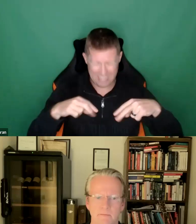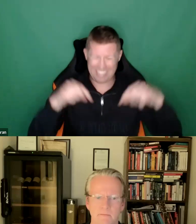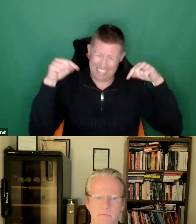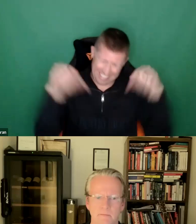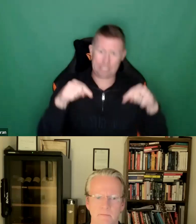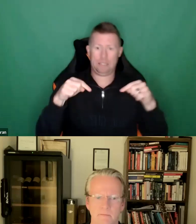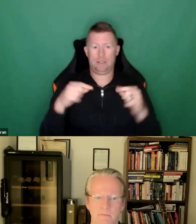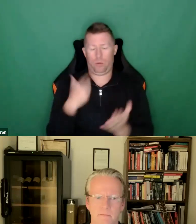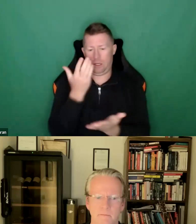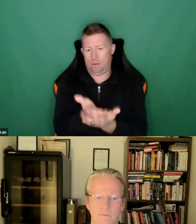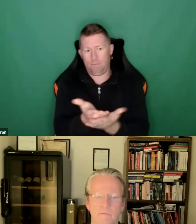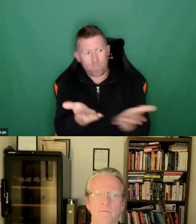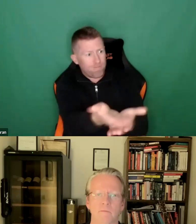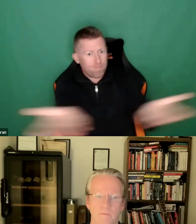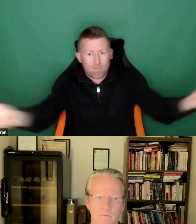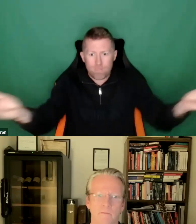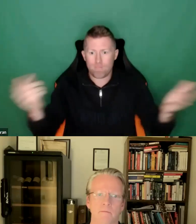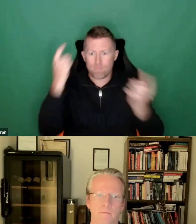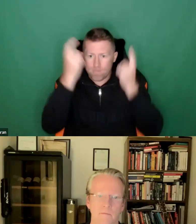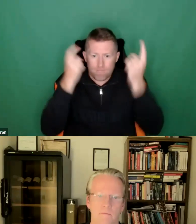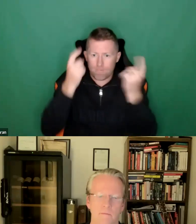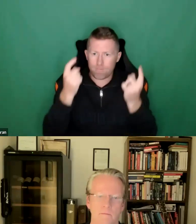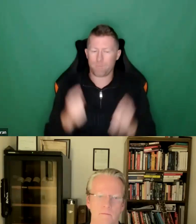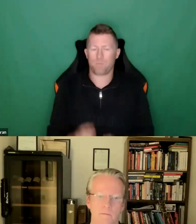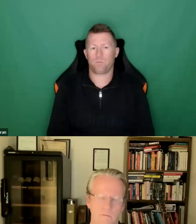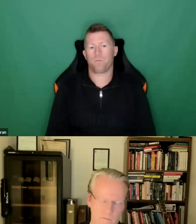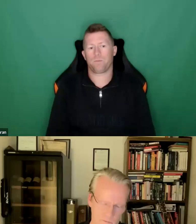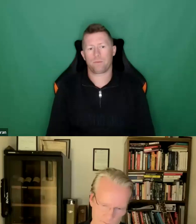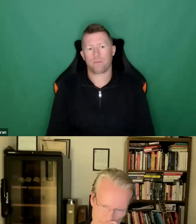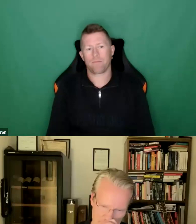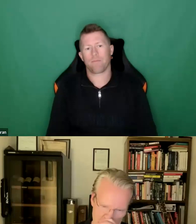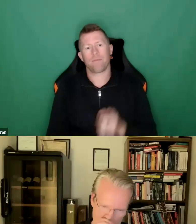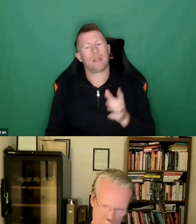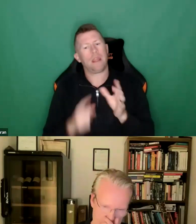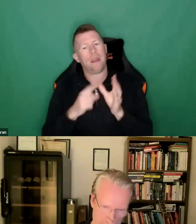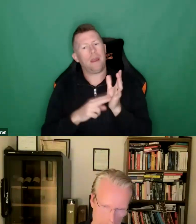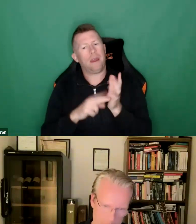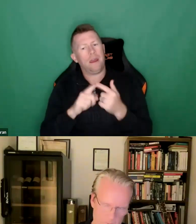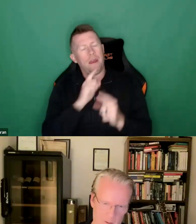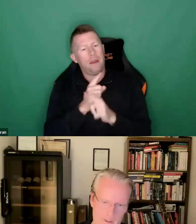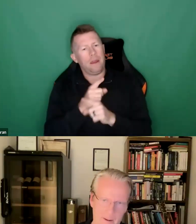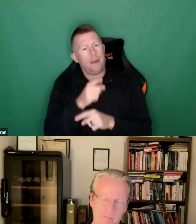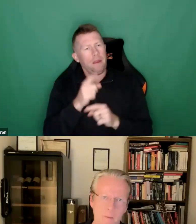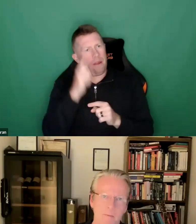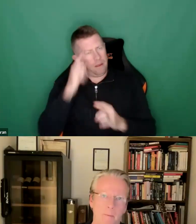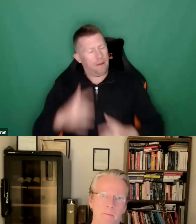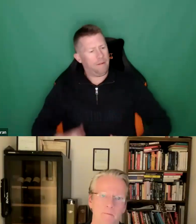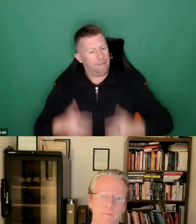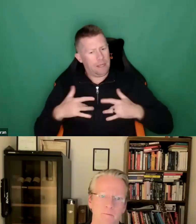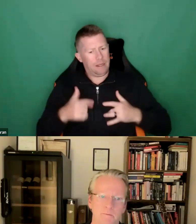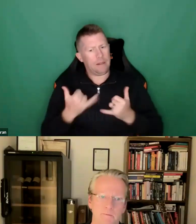not necessarily putting on teachers to meet all those needs. That is a we get the marriage of the whole school and the whole